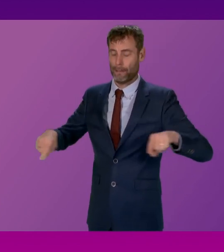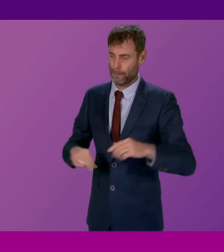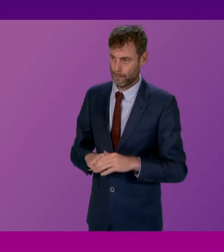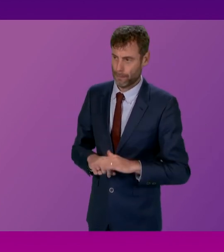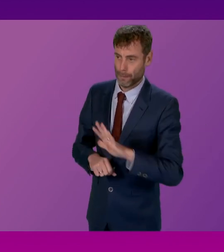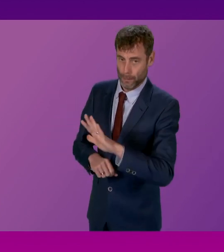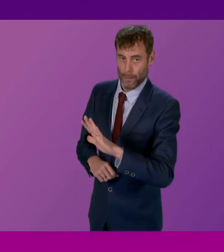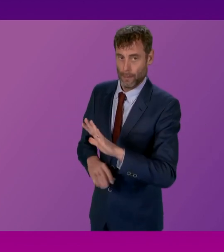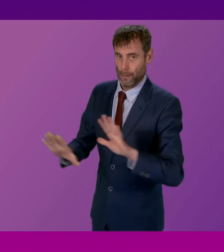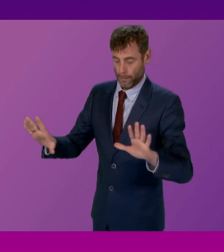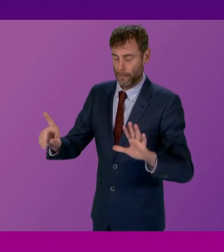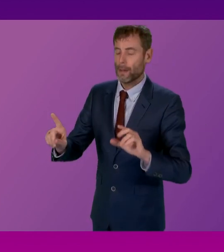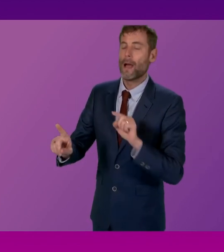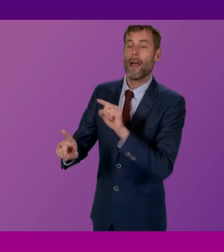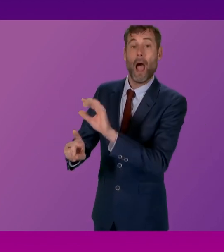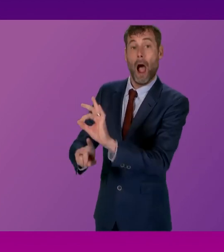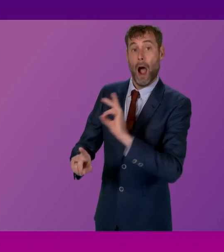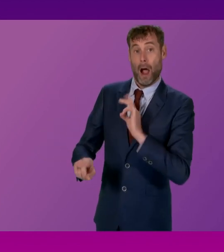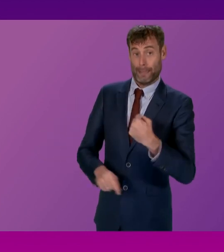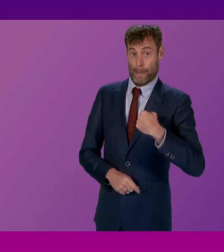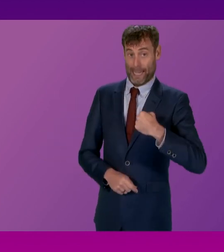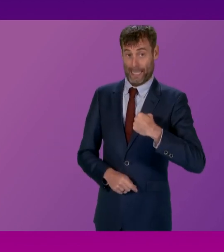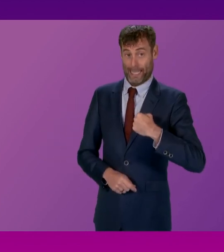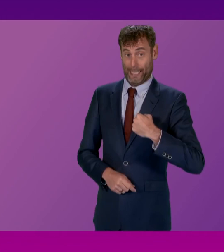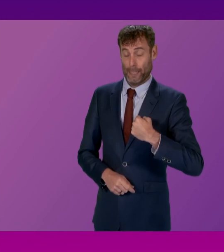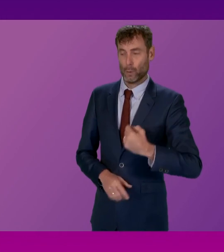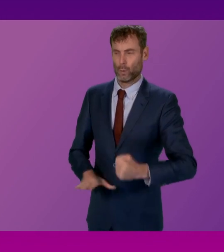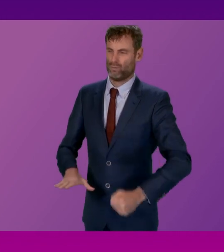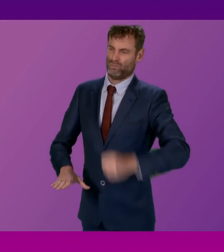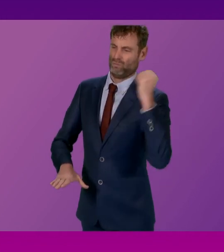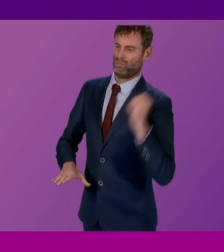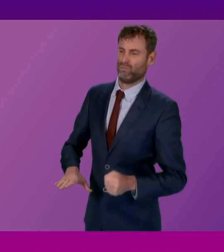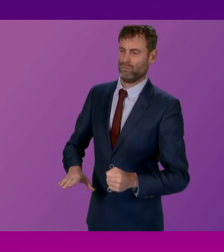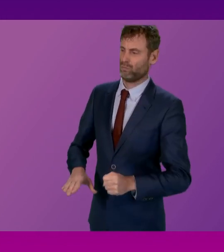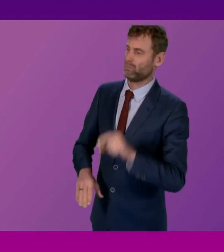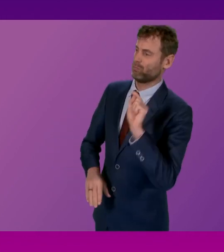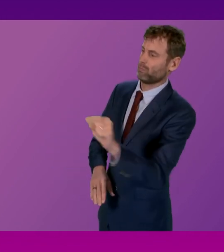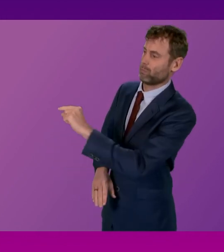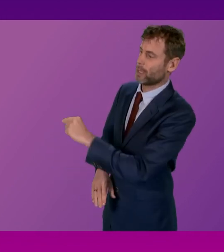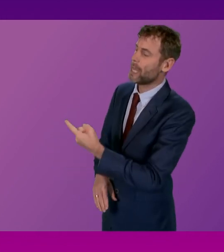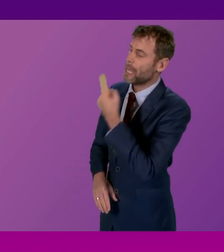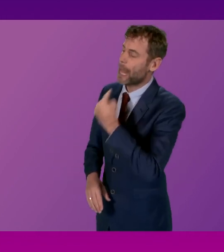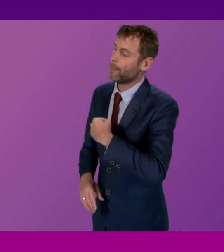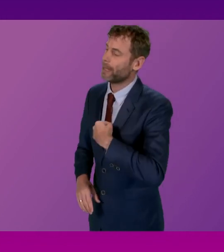Anas Sarwar is asking me to demand witness statements from individual witnesses so that